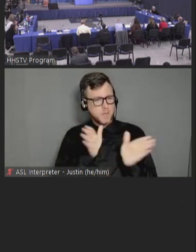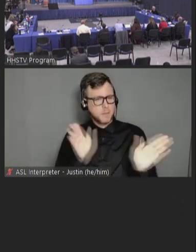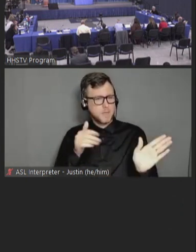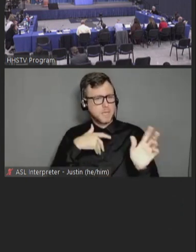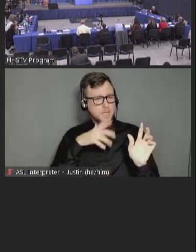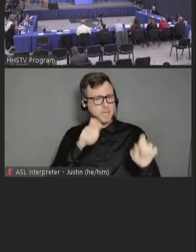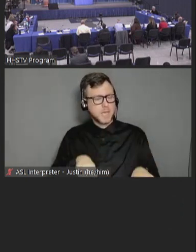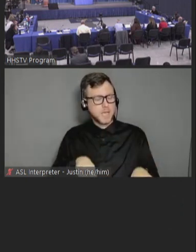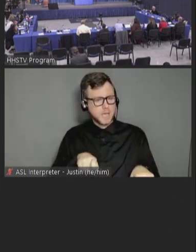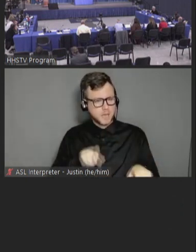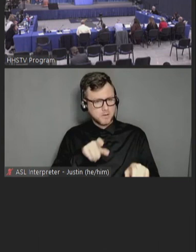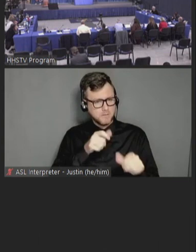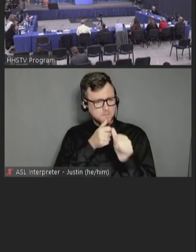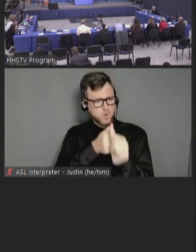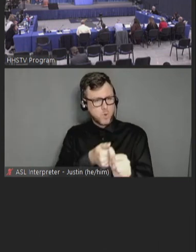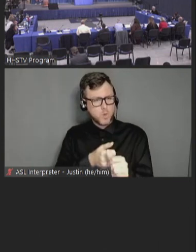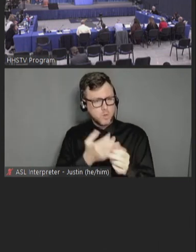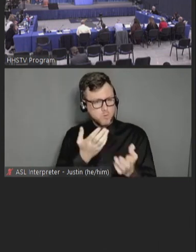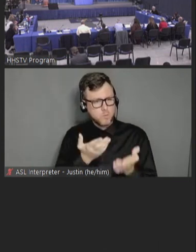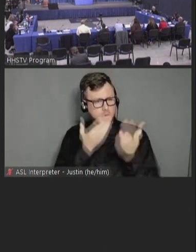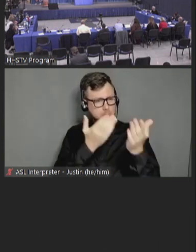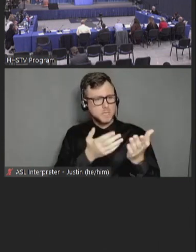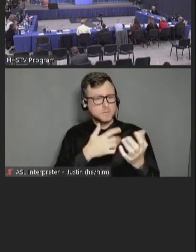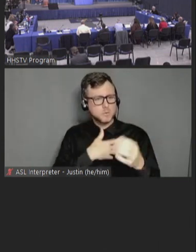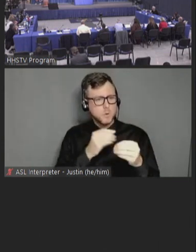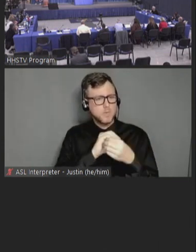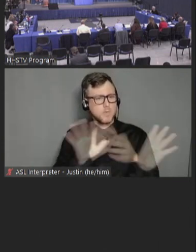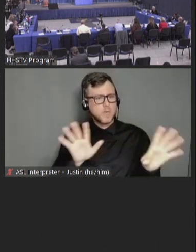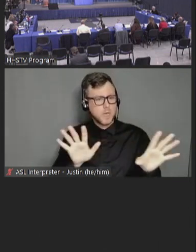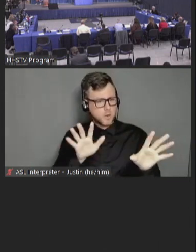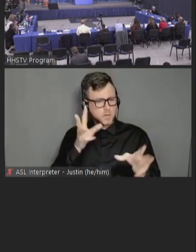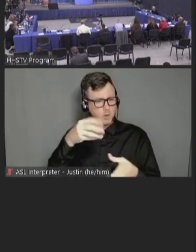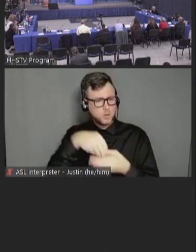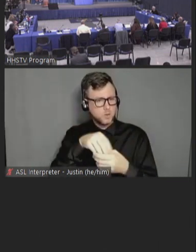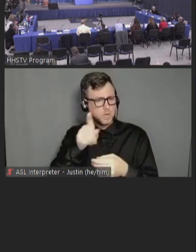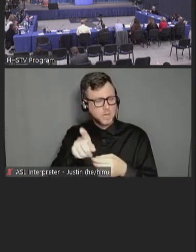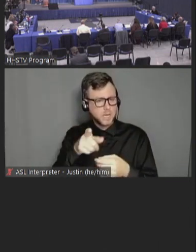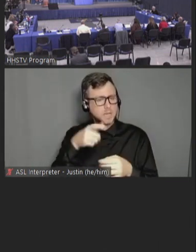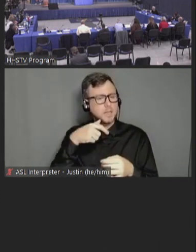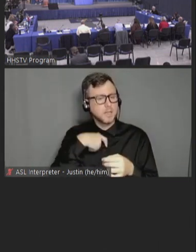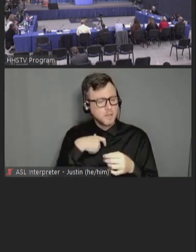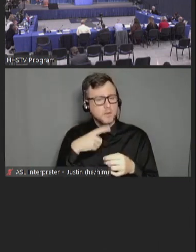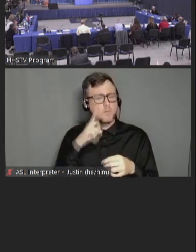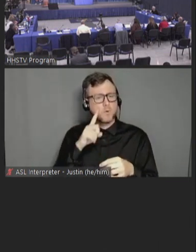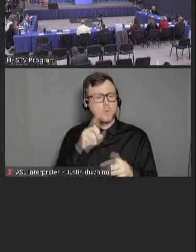with recommendations without participation in the framing of the report from a consumer perspective.